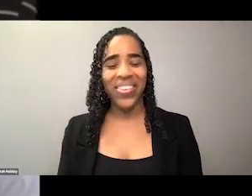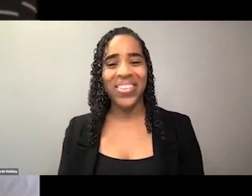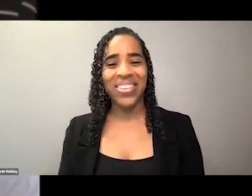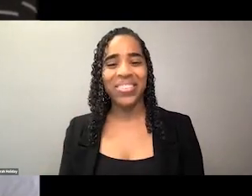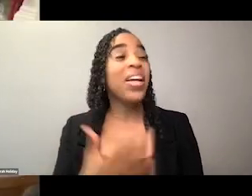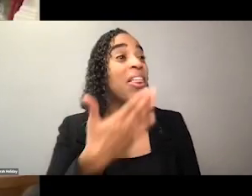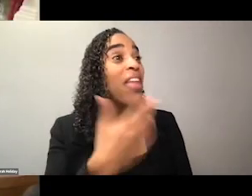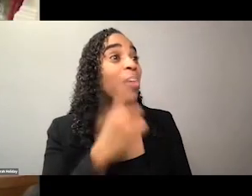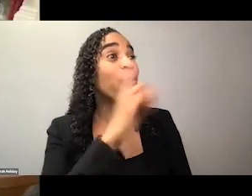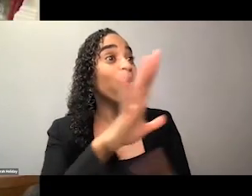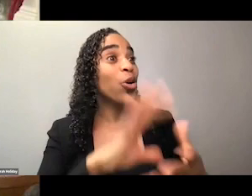Thank you for your testimony.